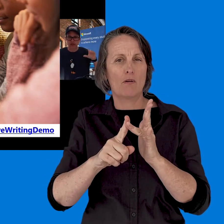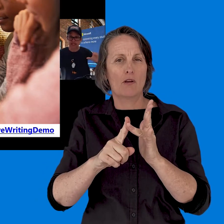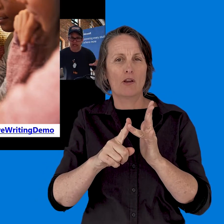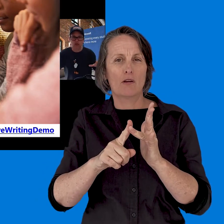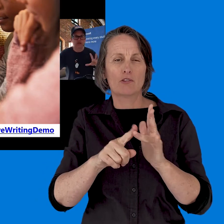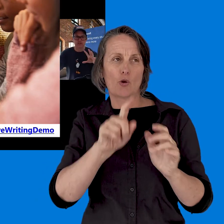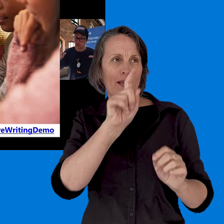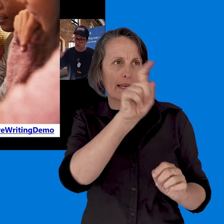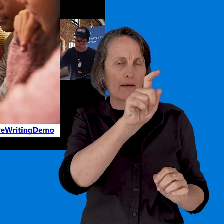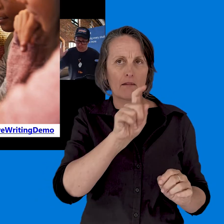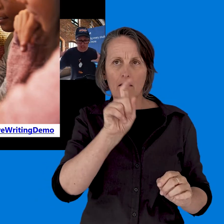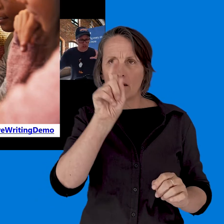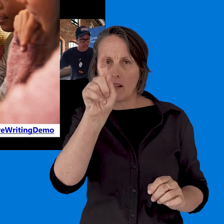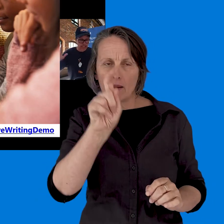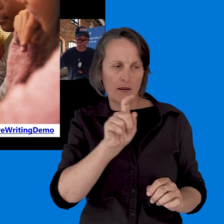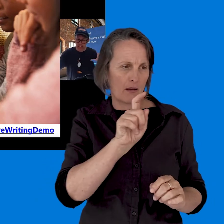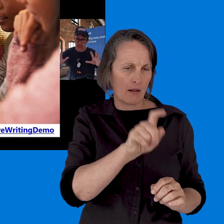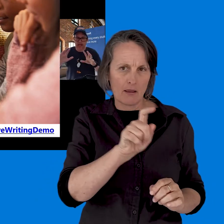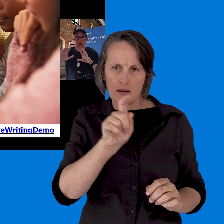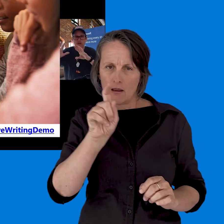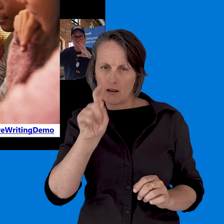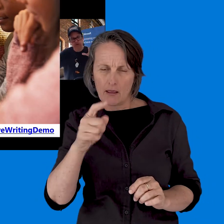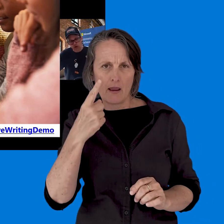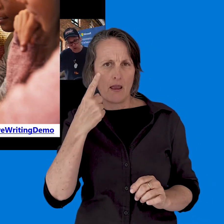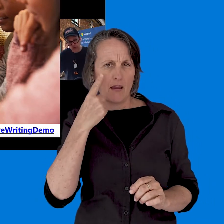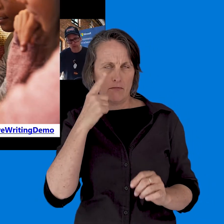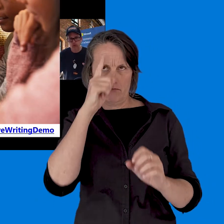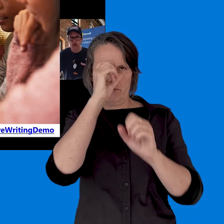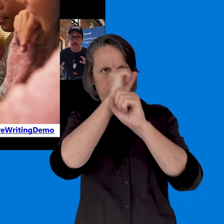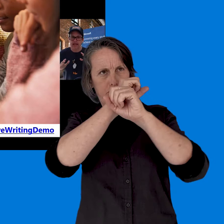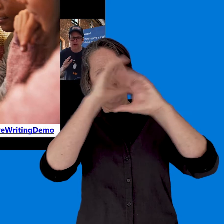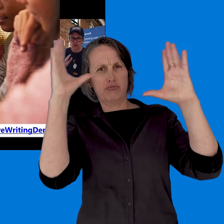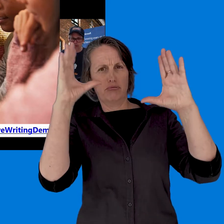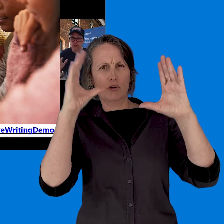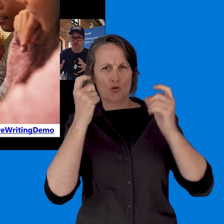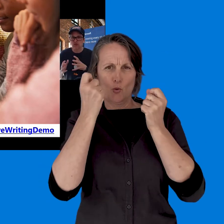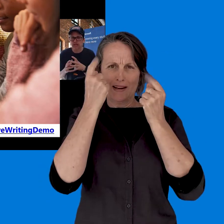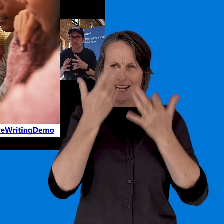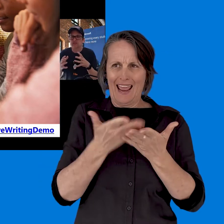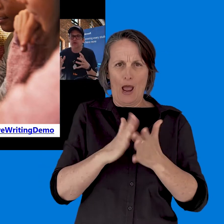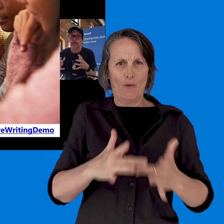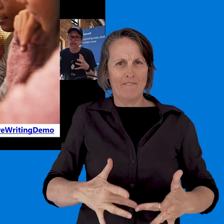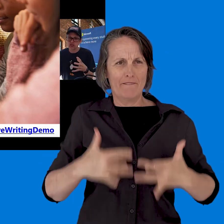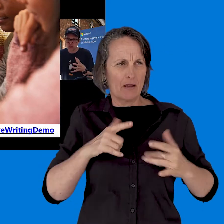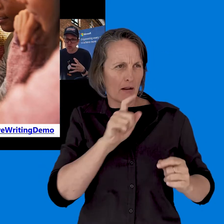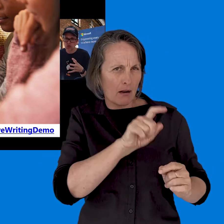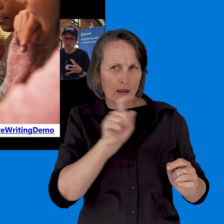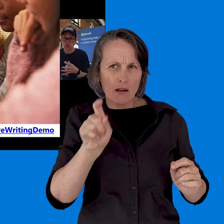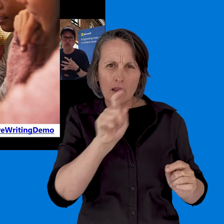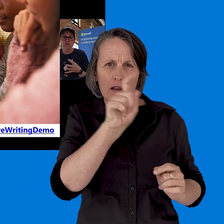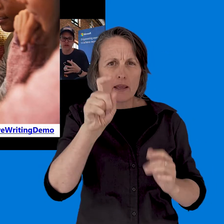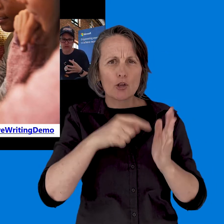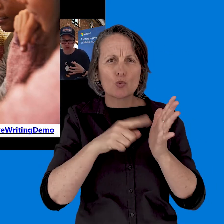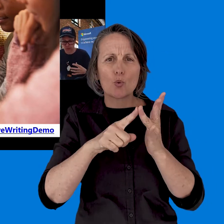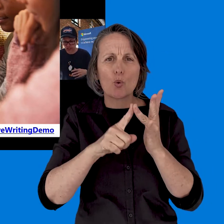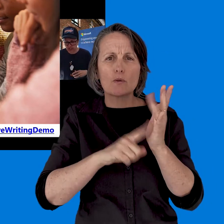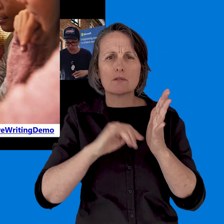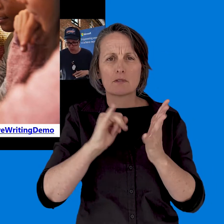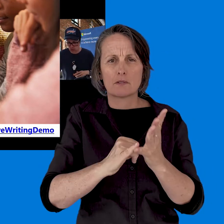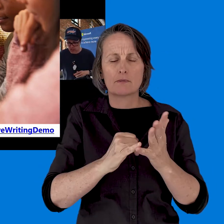it'll tell you there's a voice telling you. Click here, click there. You can follow through and get a real sort of experiential movement through these tools.